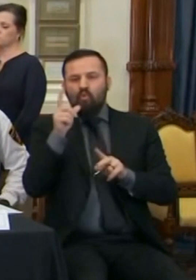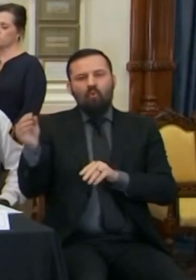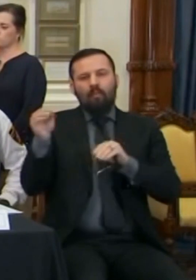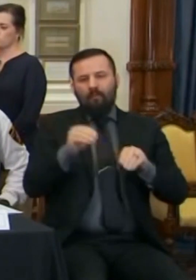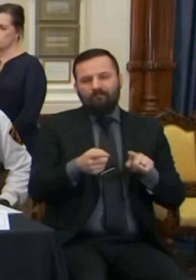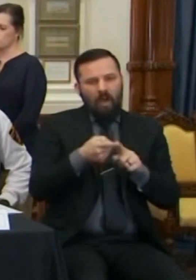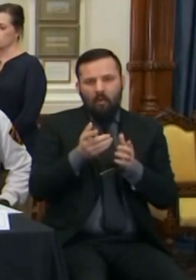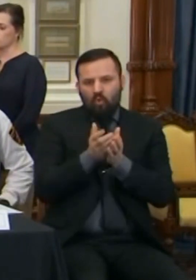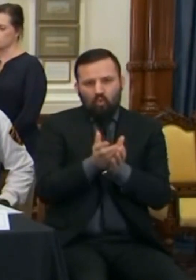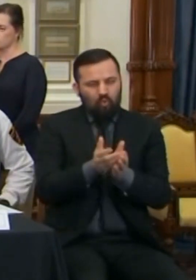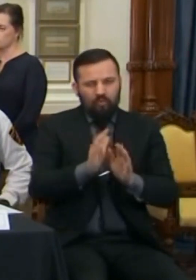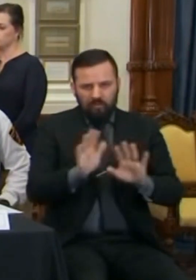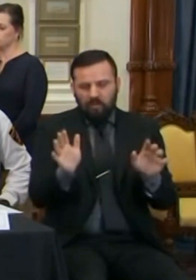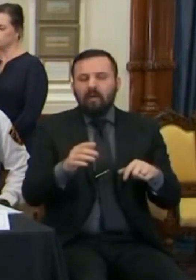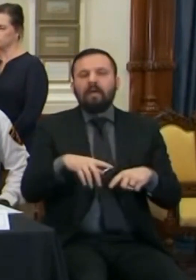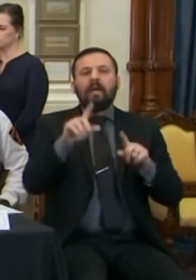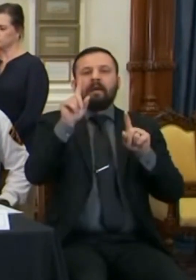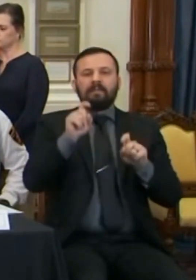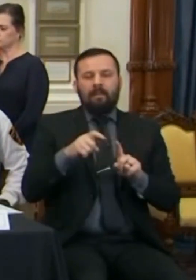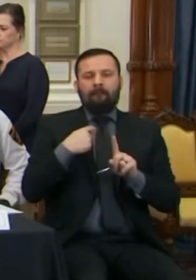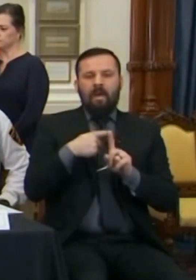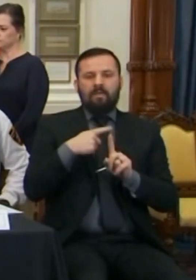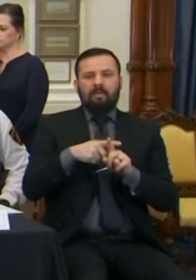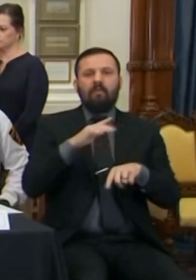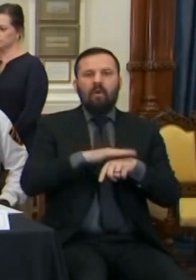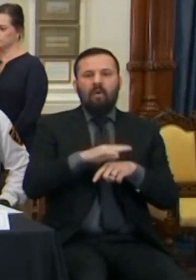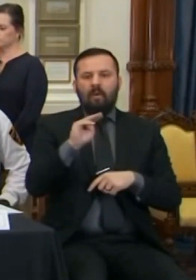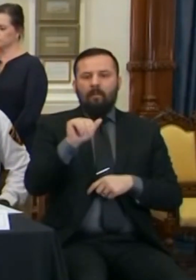ships with tested positive on March the fourth